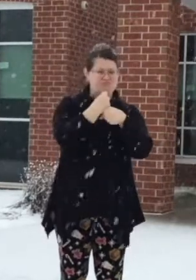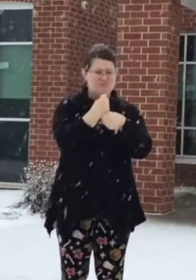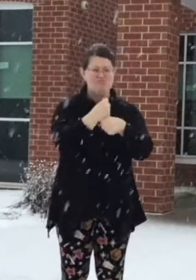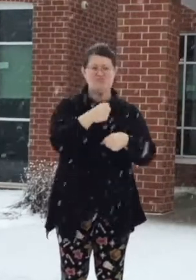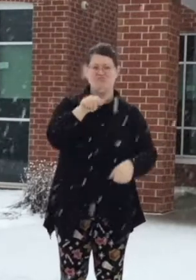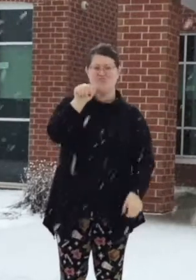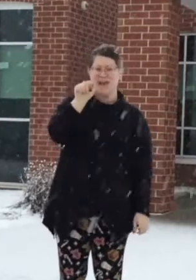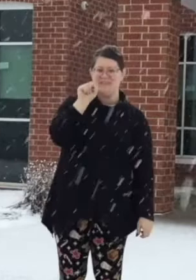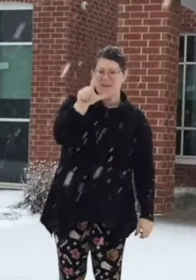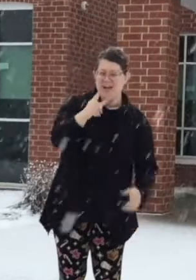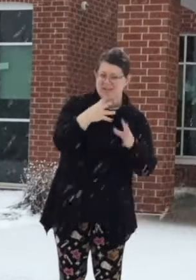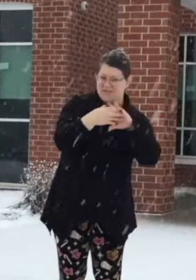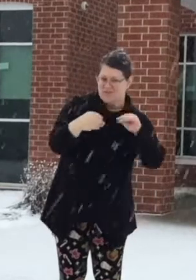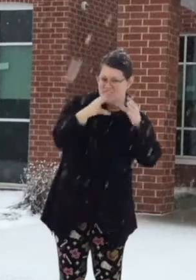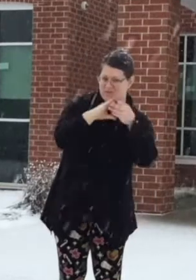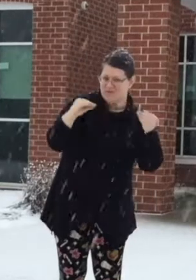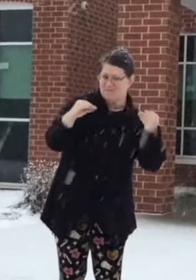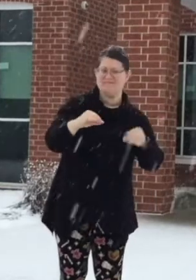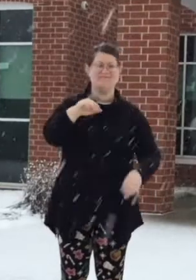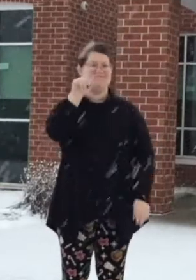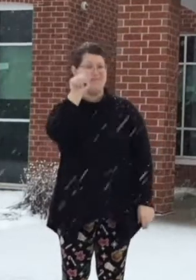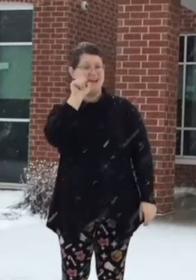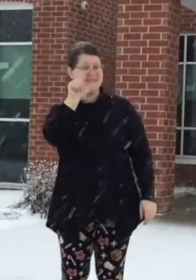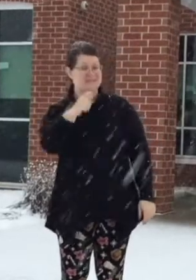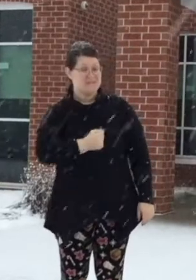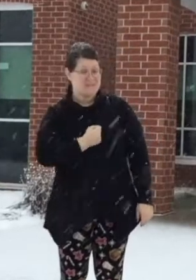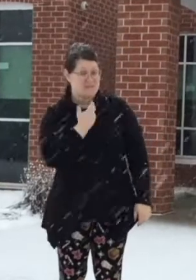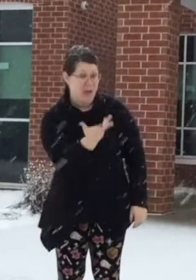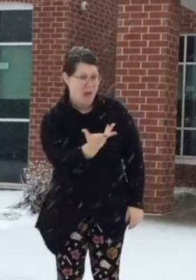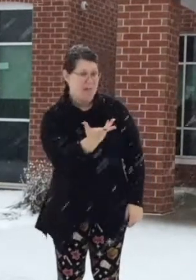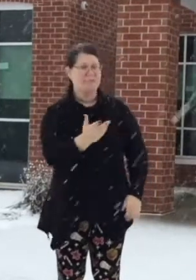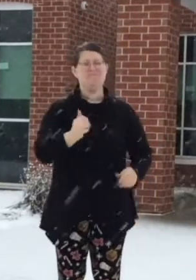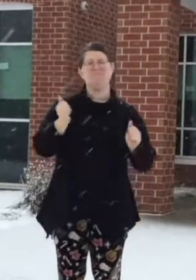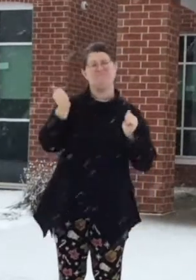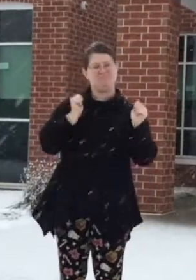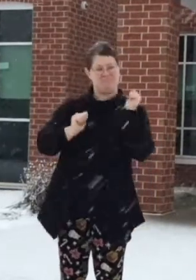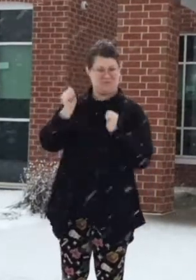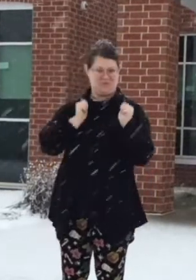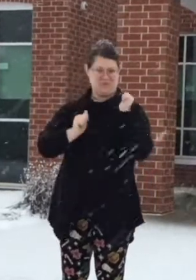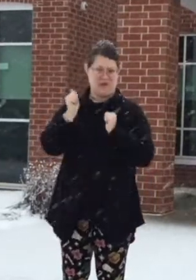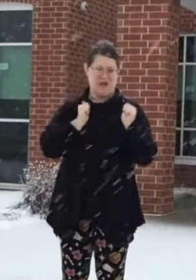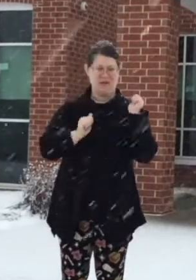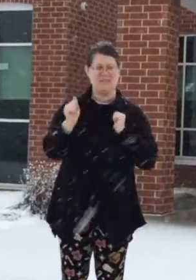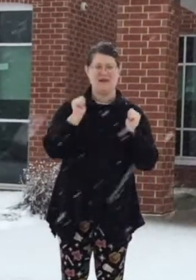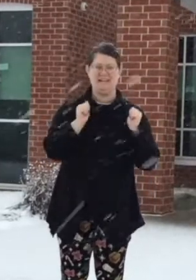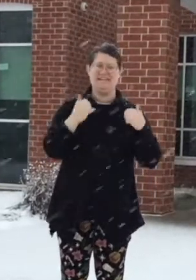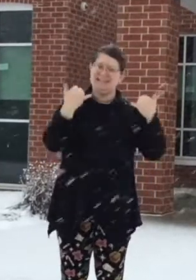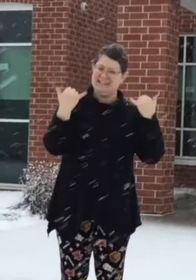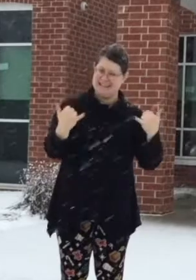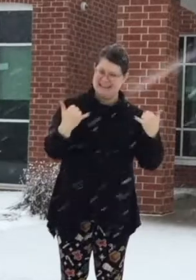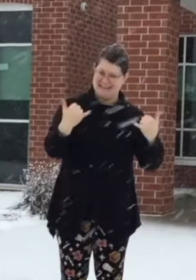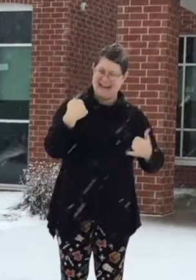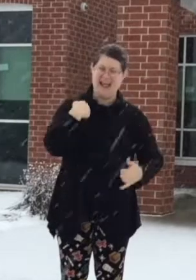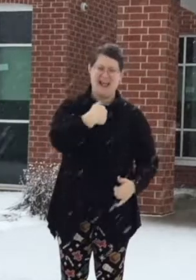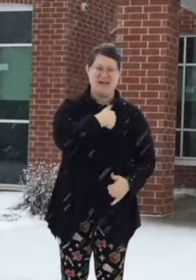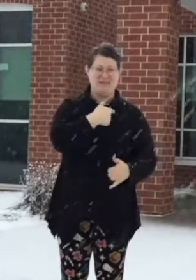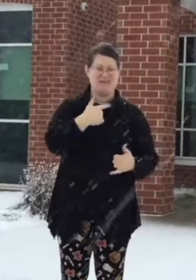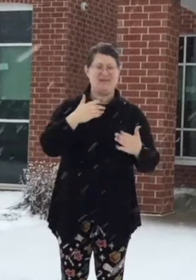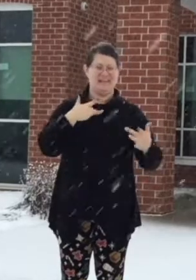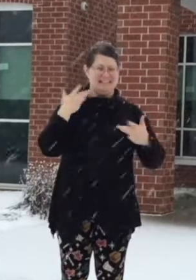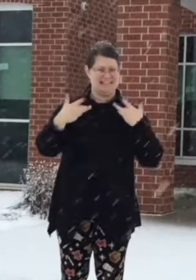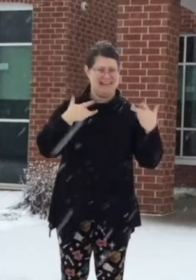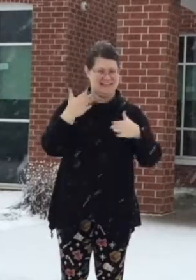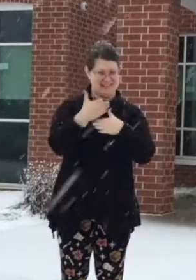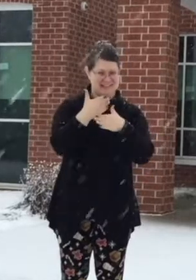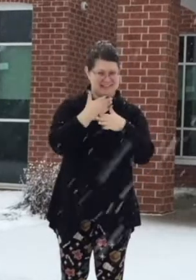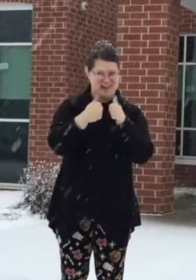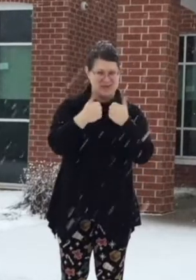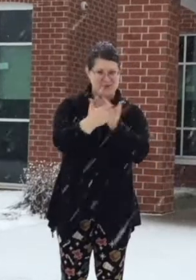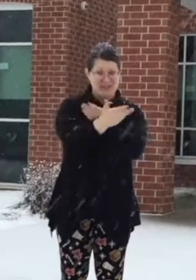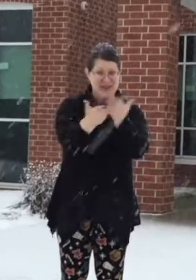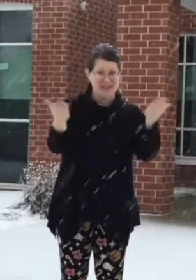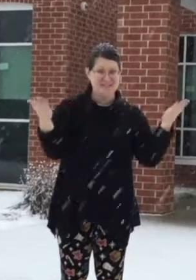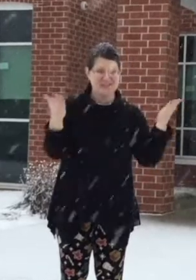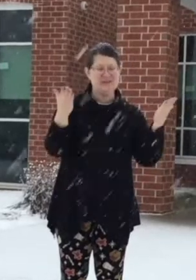they've created asl stories asl poems and skits and now we're excited to share them with you